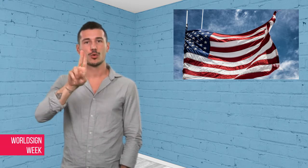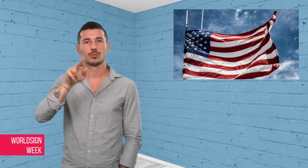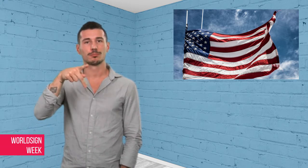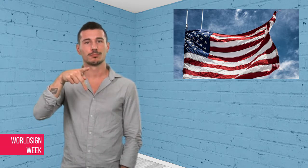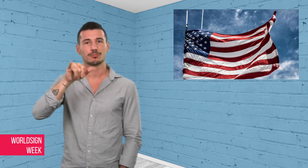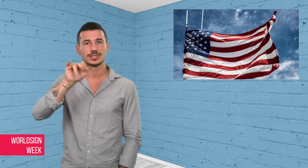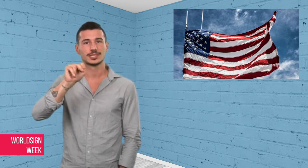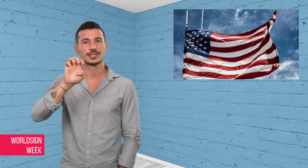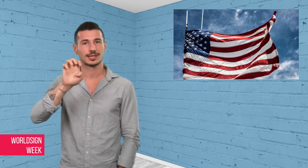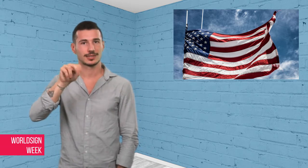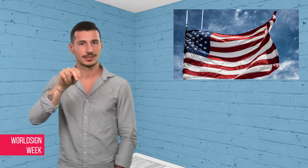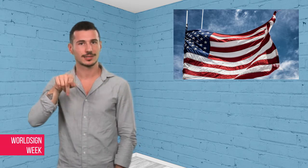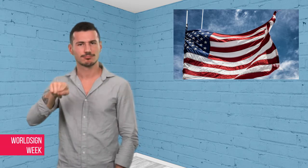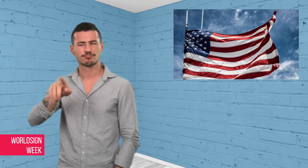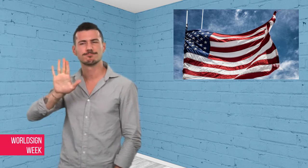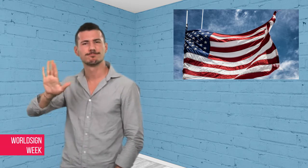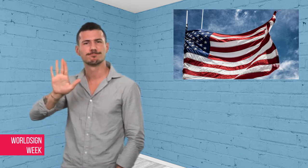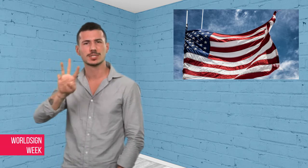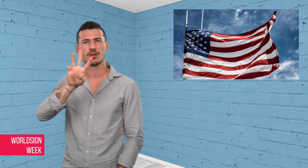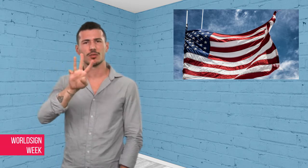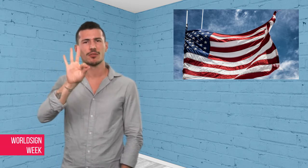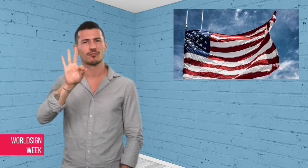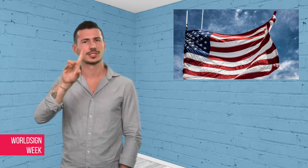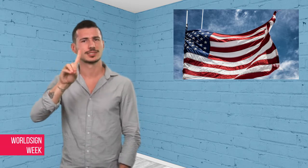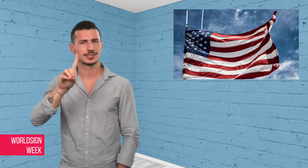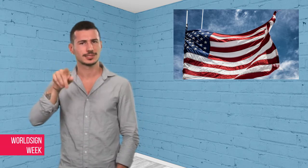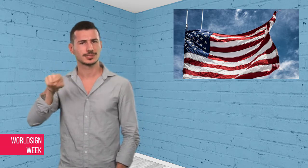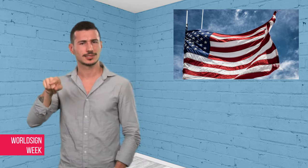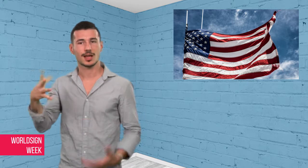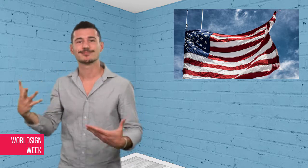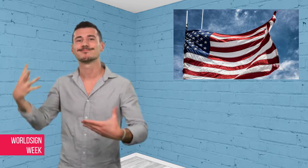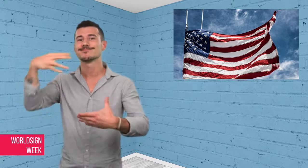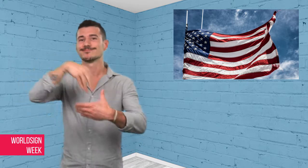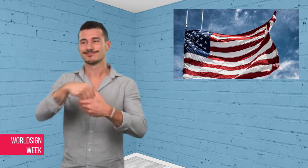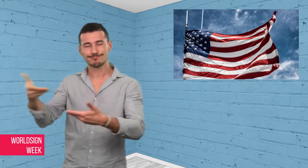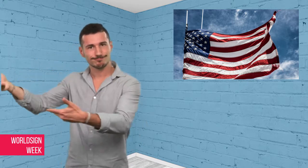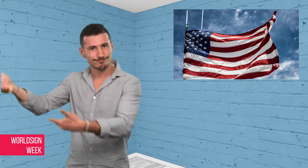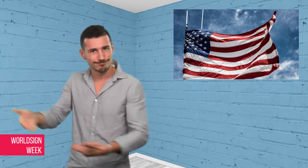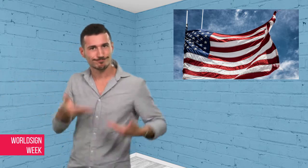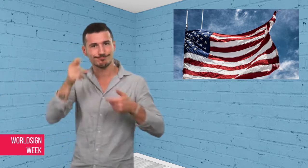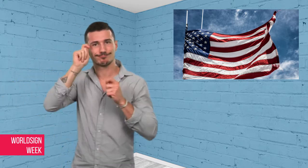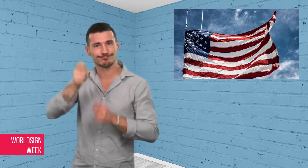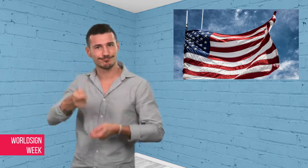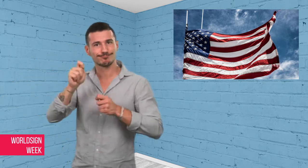Deaf (WFD) will make a brief guest appearance